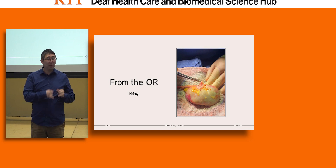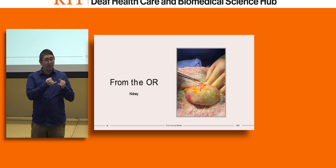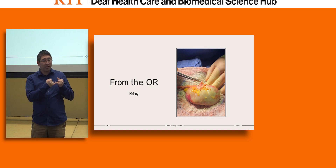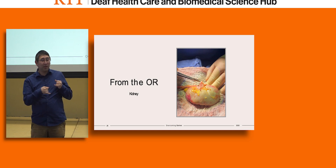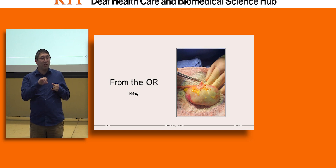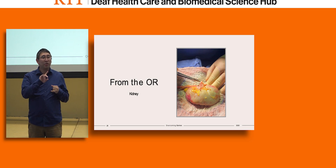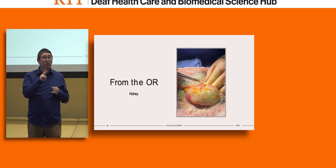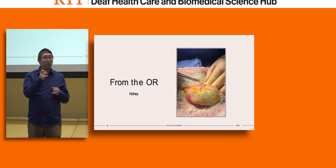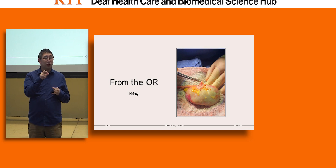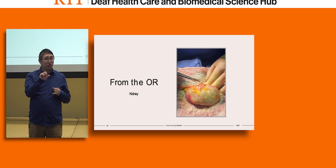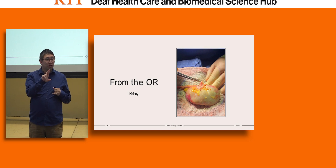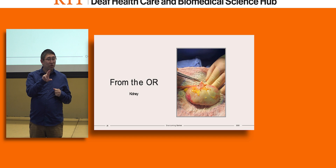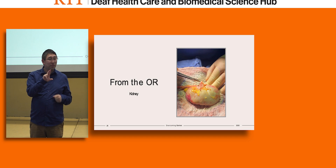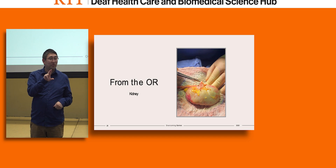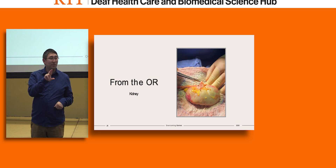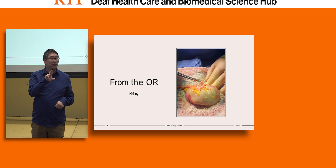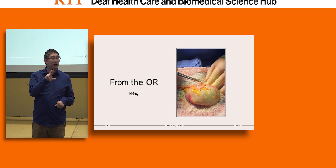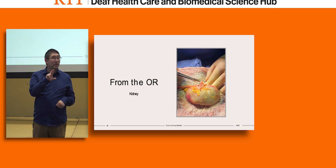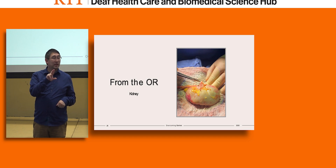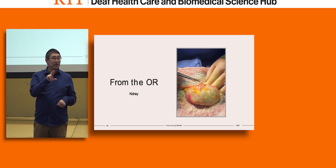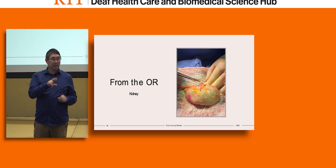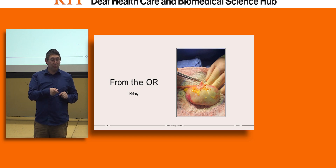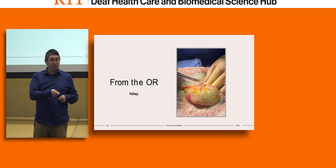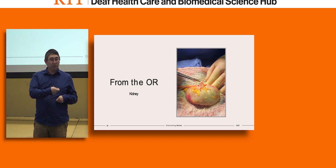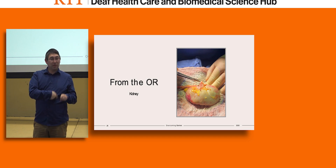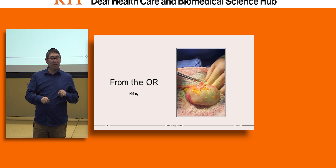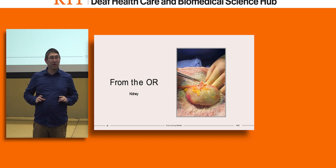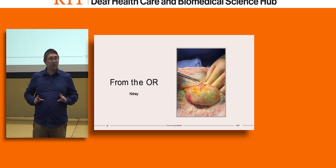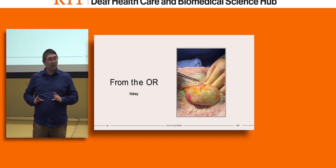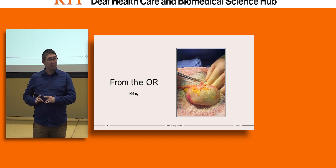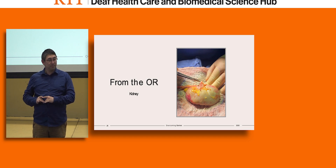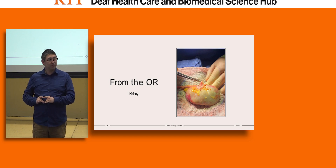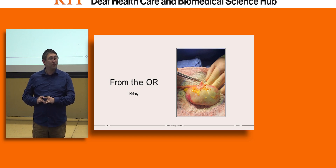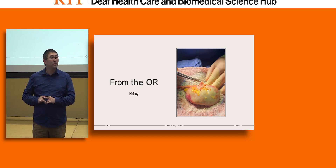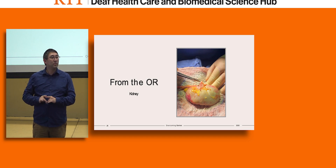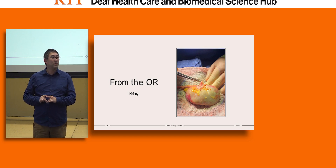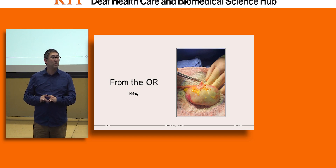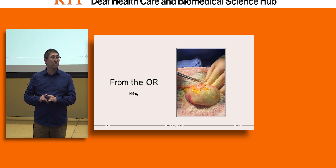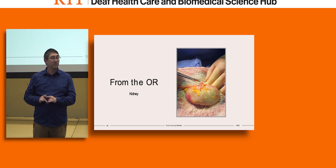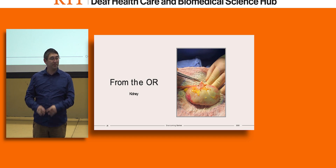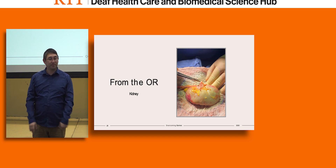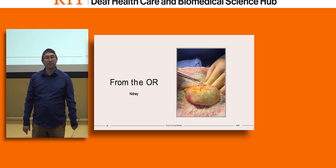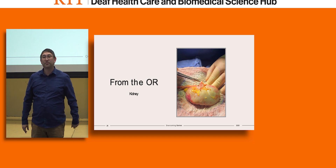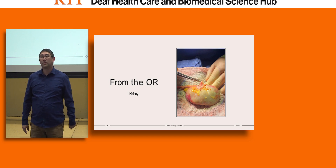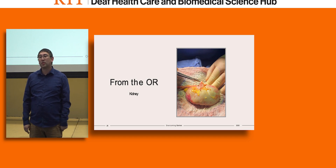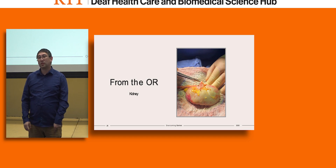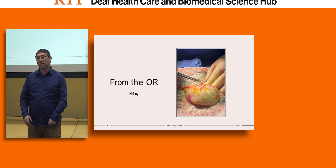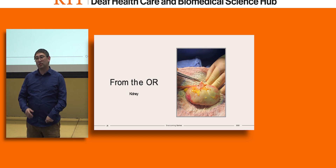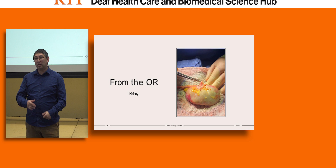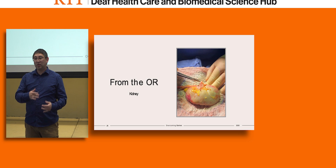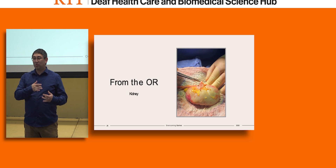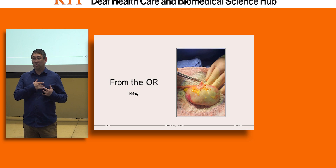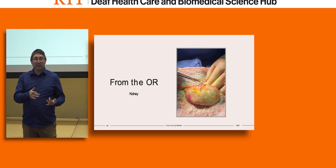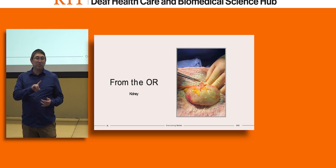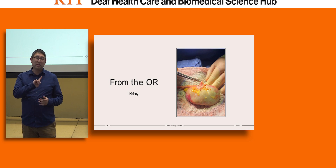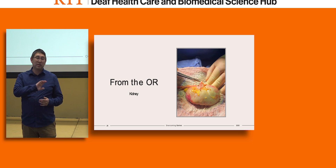with a ureter coming out of it that we place in addition to the native kidneys. We almost never take out